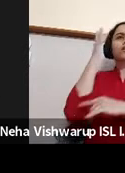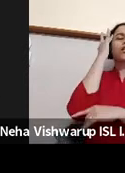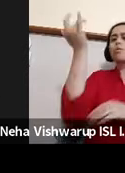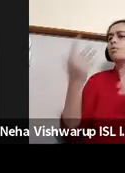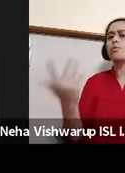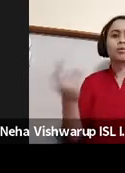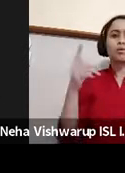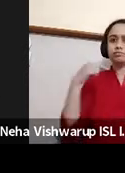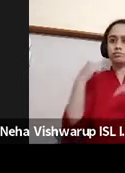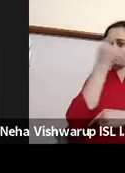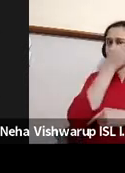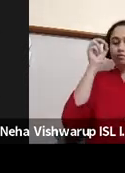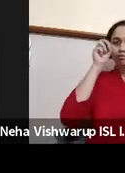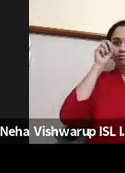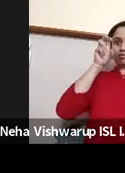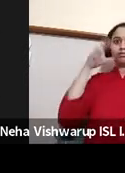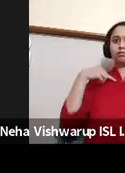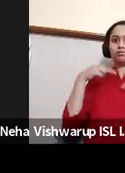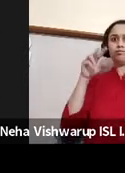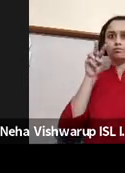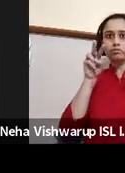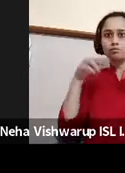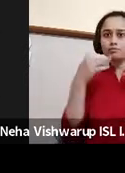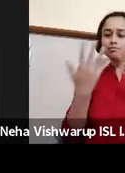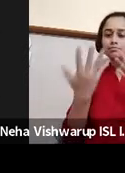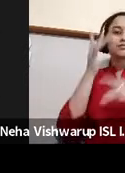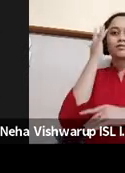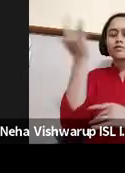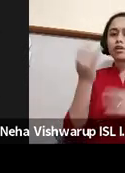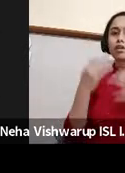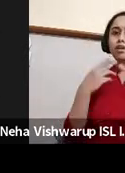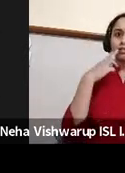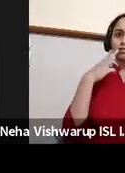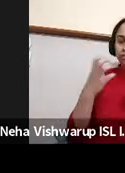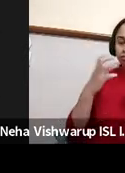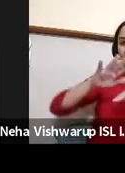suggests that the camera either caught him by surprise or that he was overly exerting himself